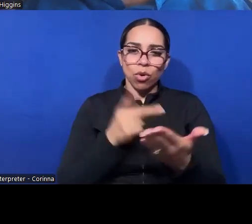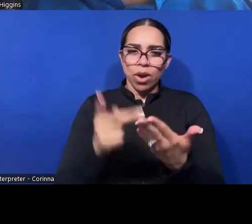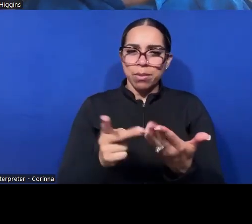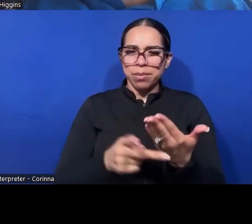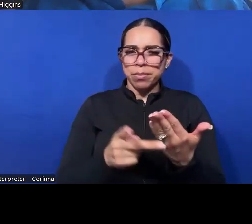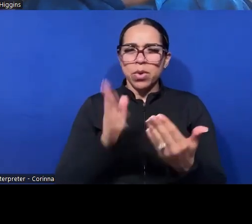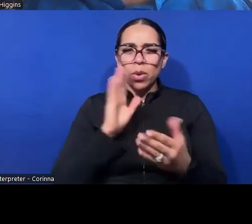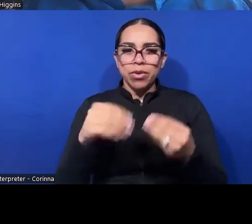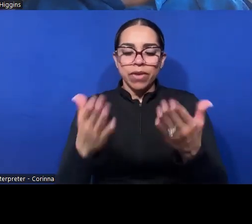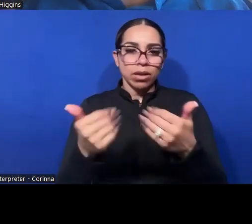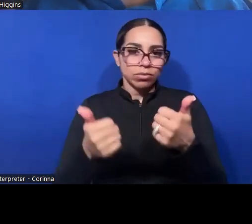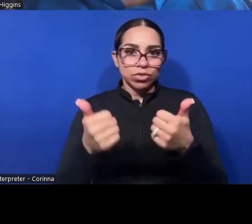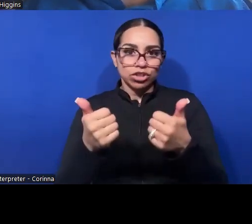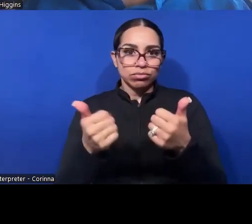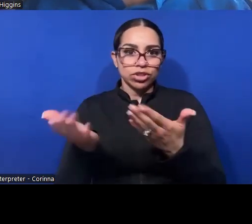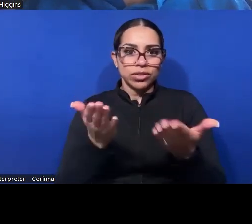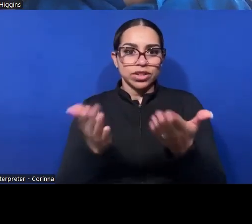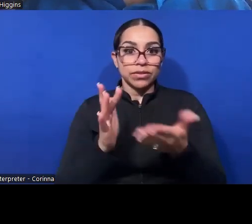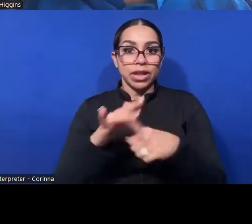are available through Medi-Cal.